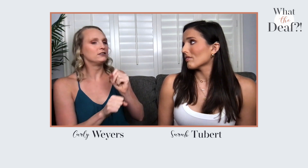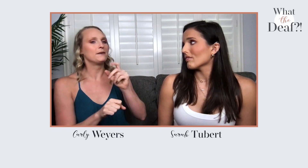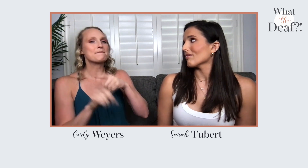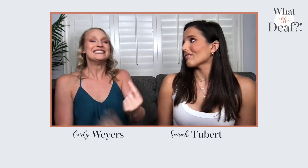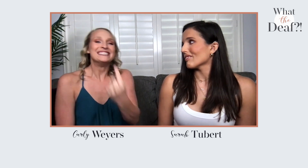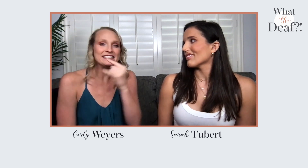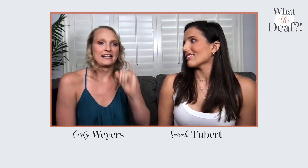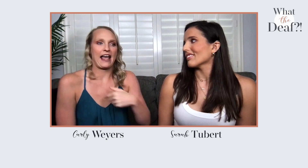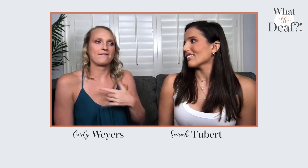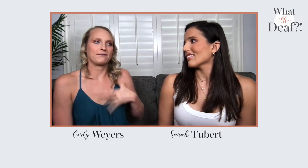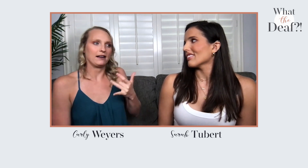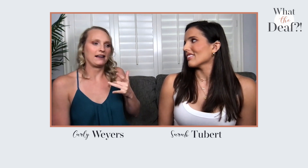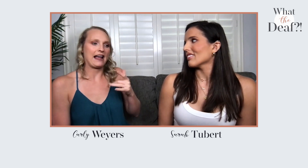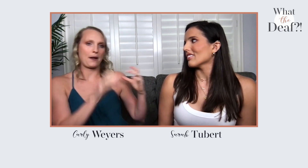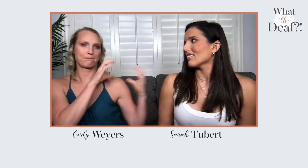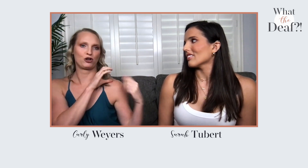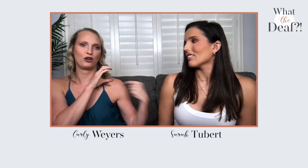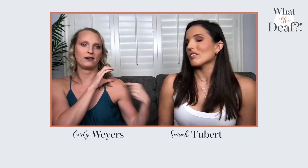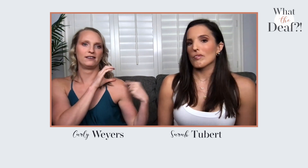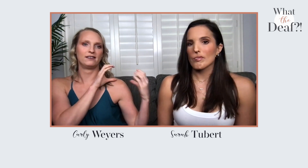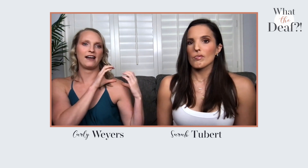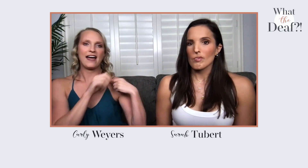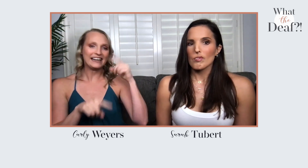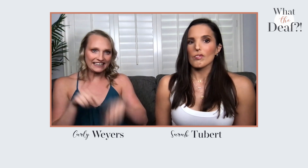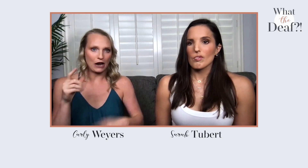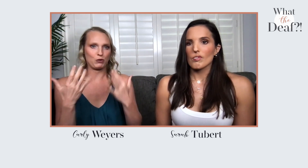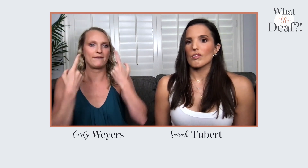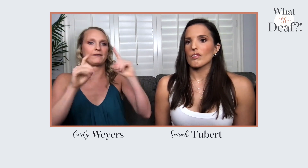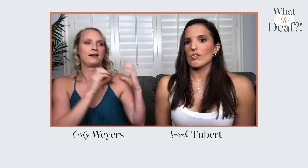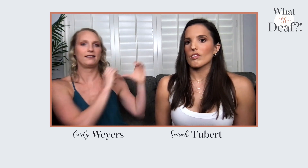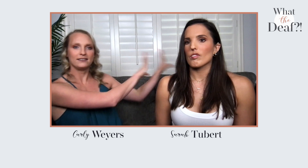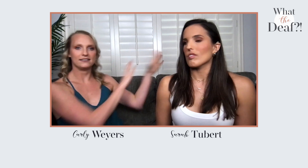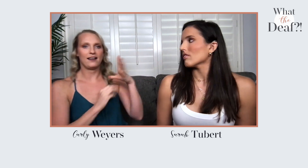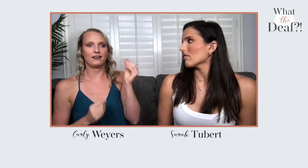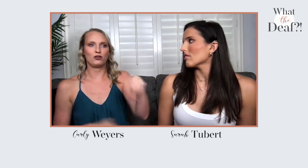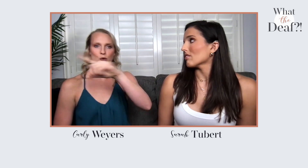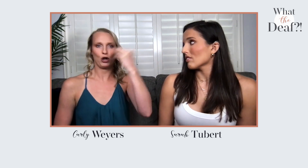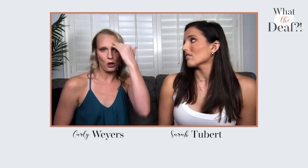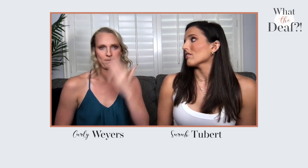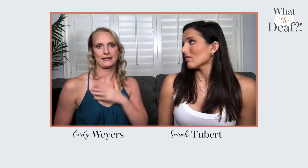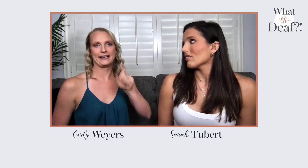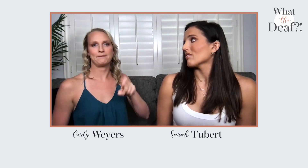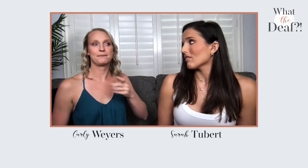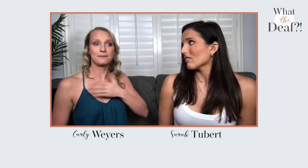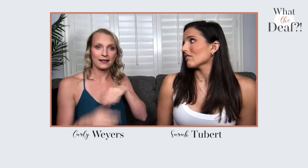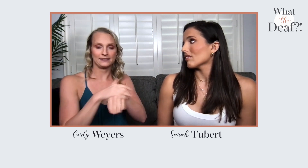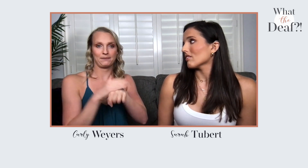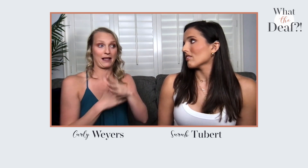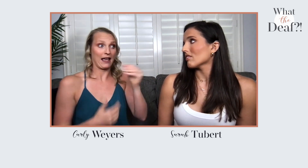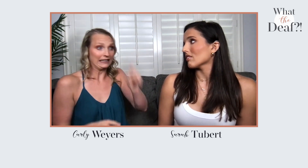but it sucks having to feel that burden. And I cannot wait to get rid of that burden and have them know what my needs are, my accommodations,